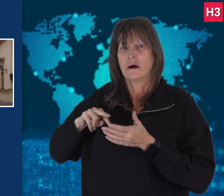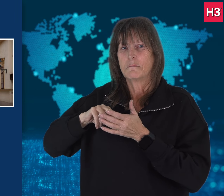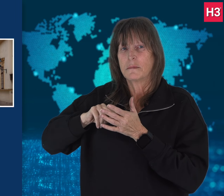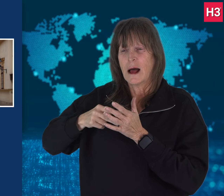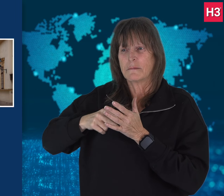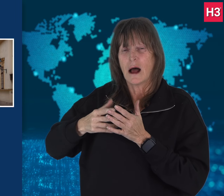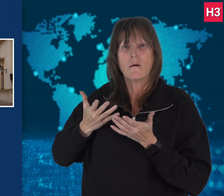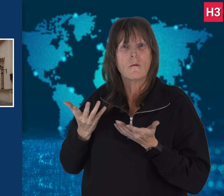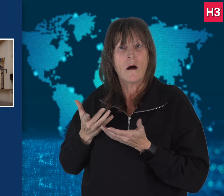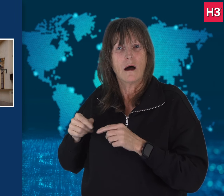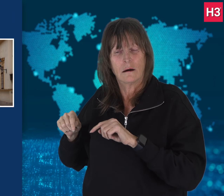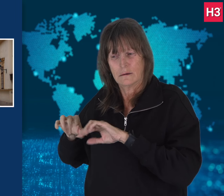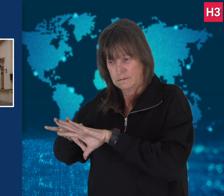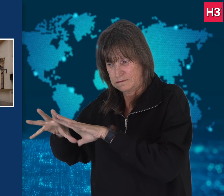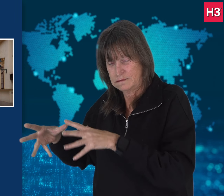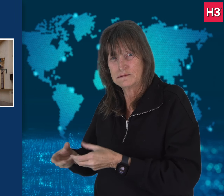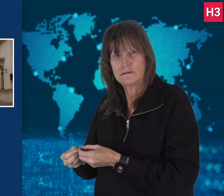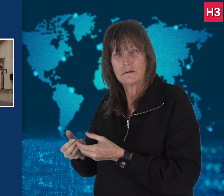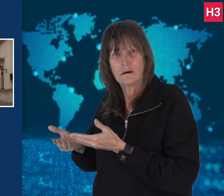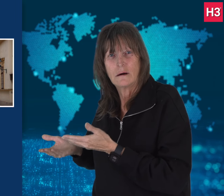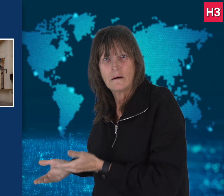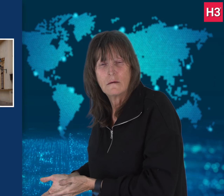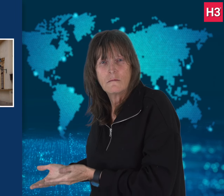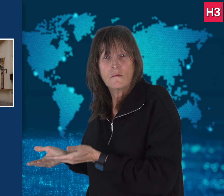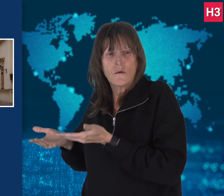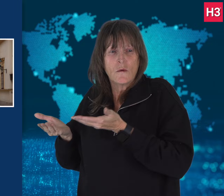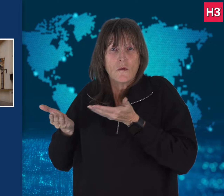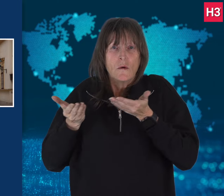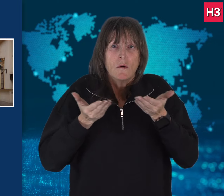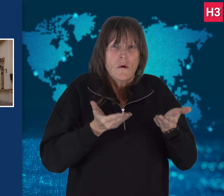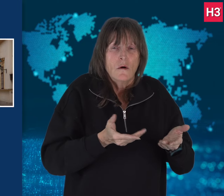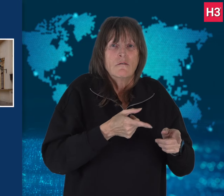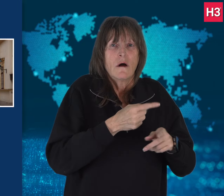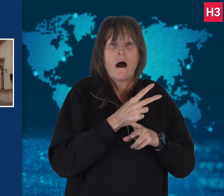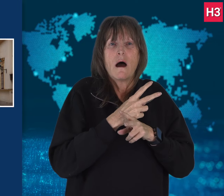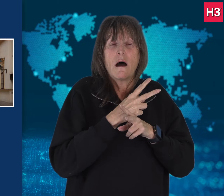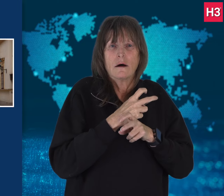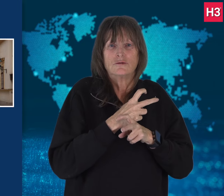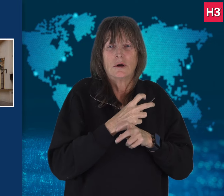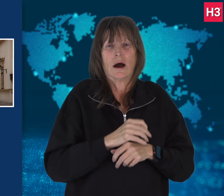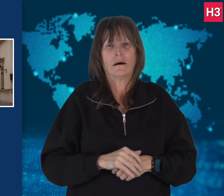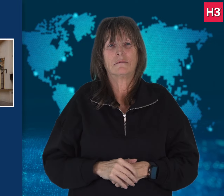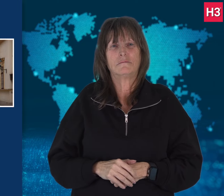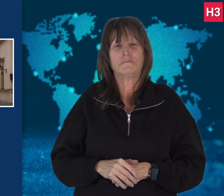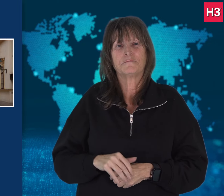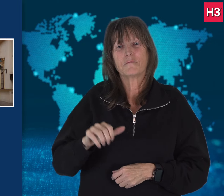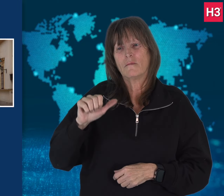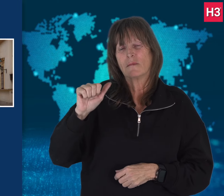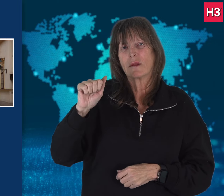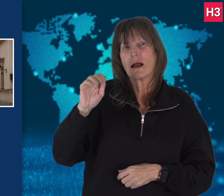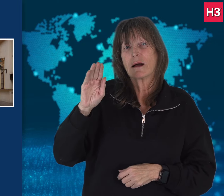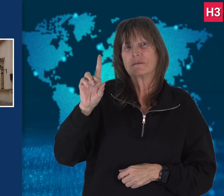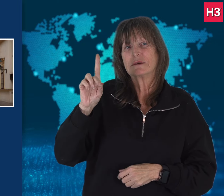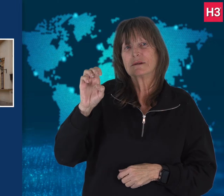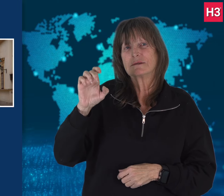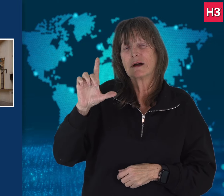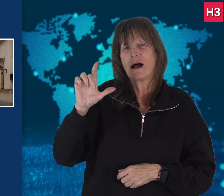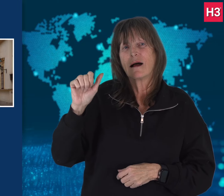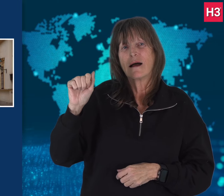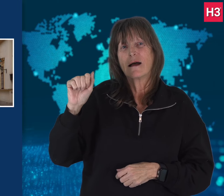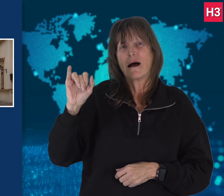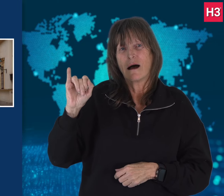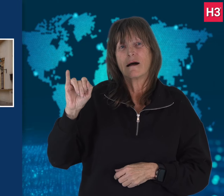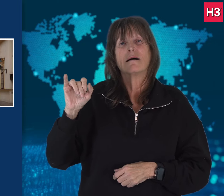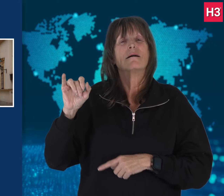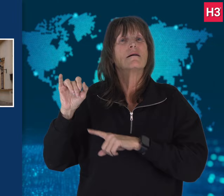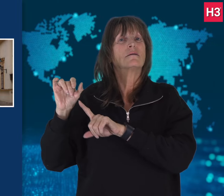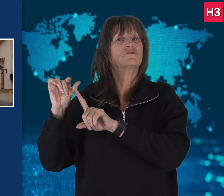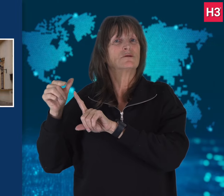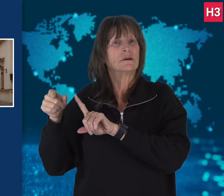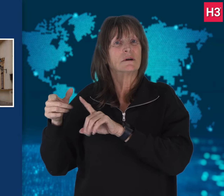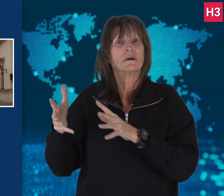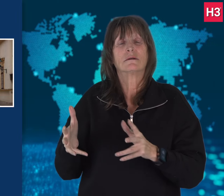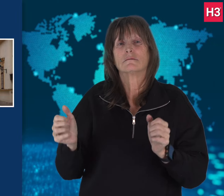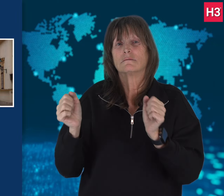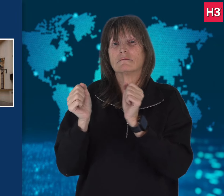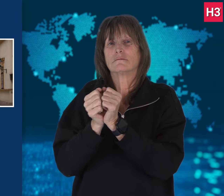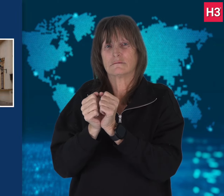planning to move them to Austria. Abdel Al G. was arrested earlier